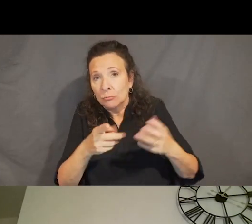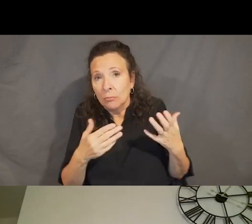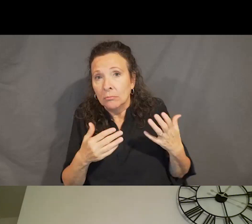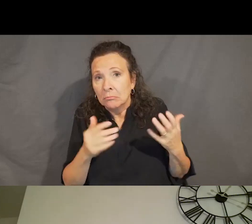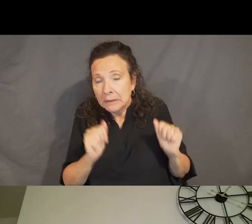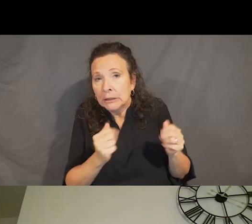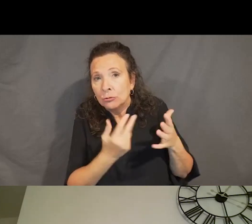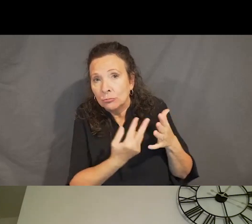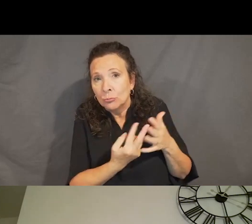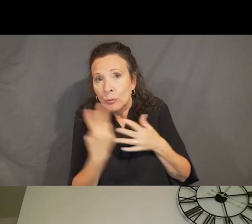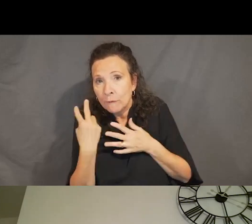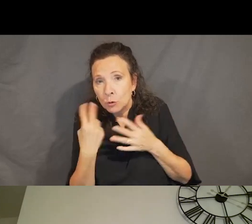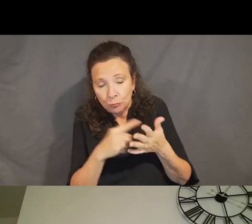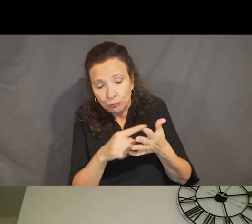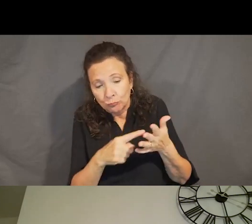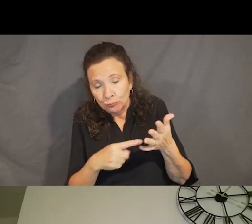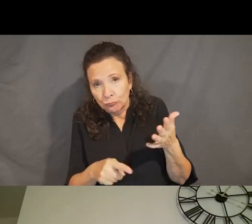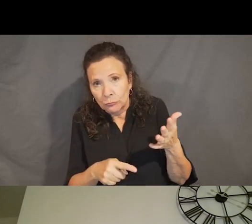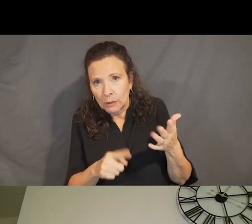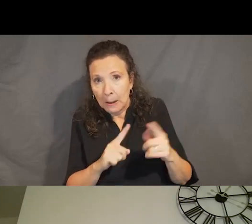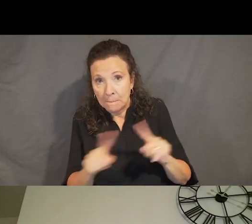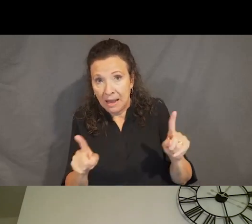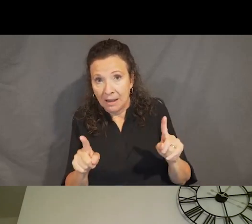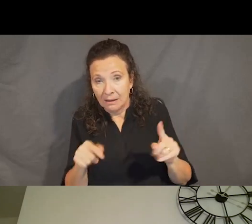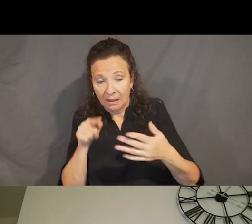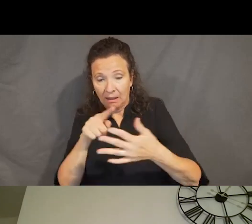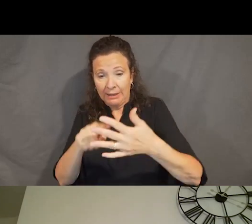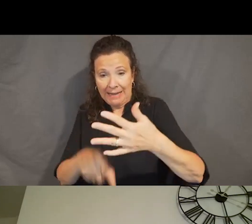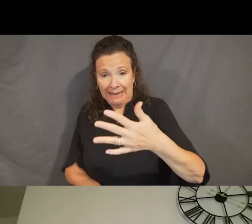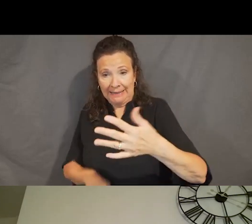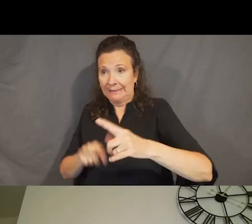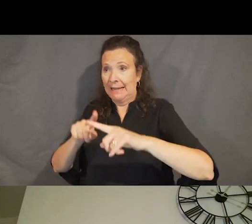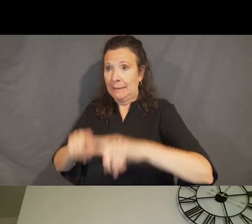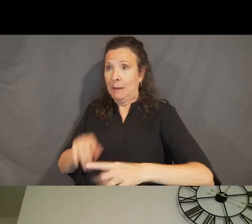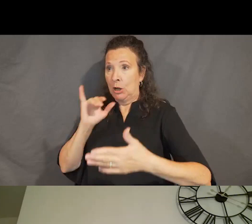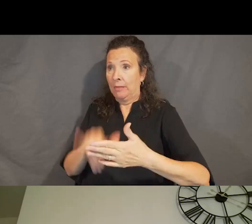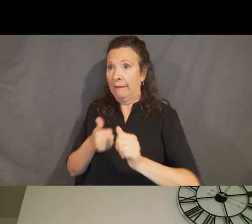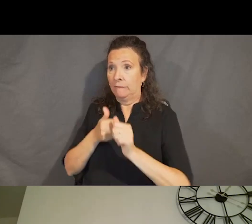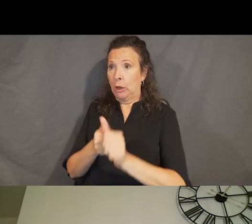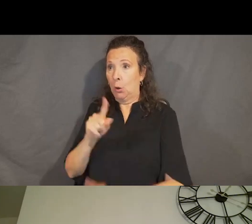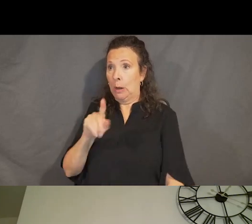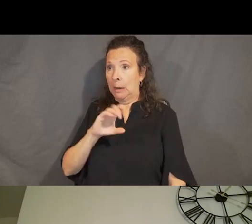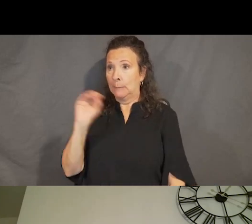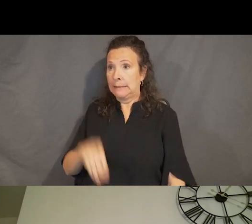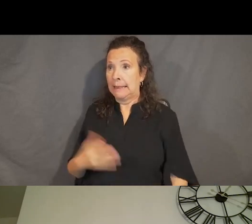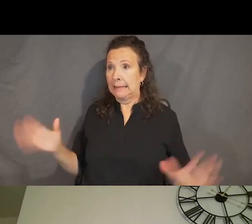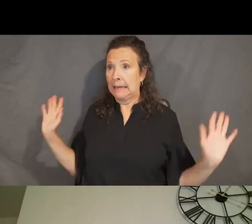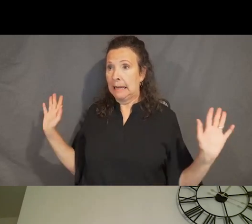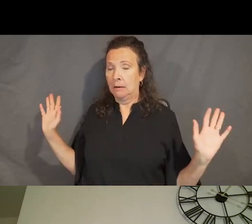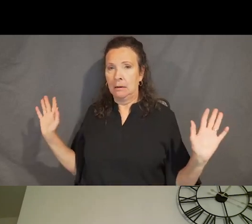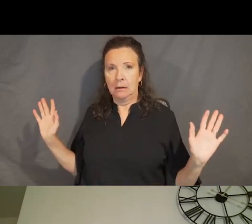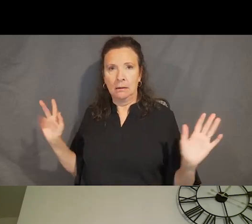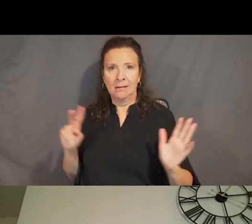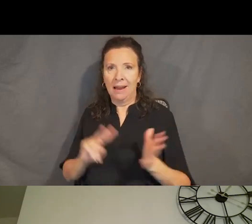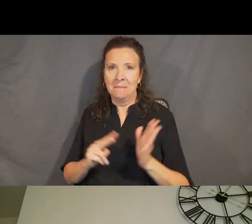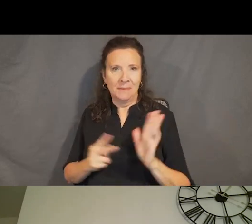are just relying on a checklist, this can lead to those inaccessible projects if the average